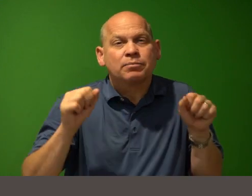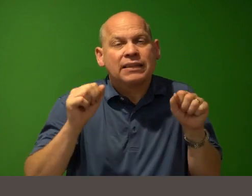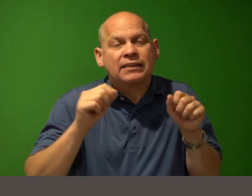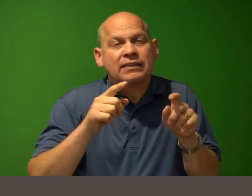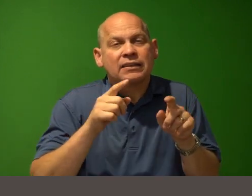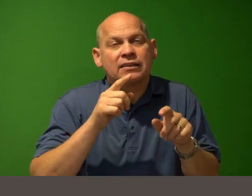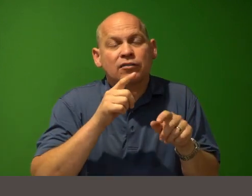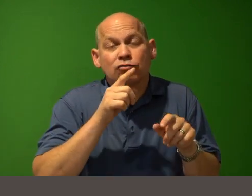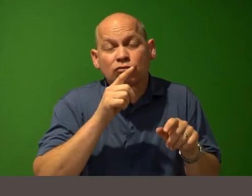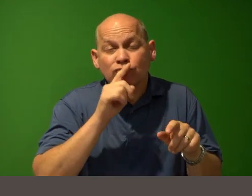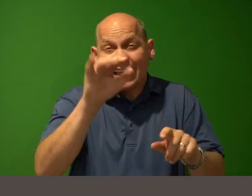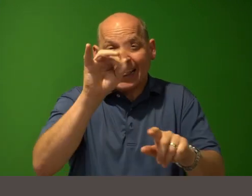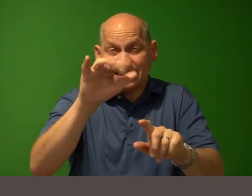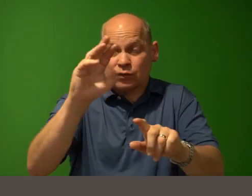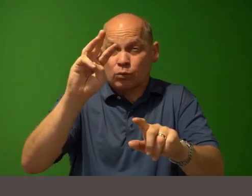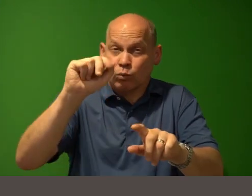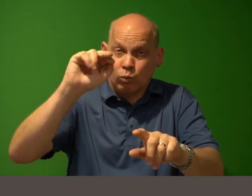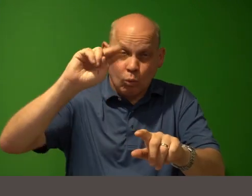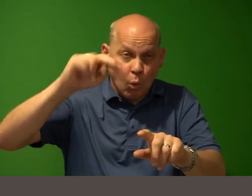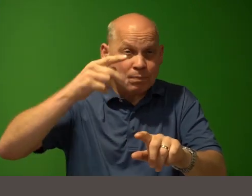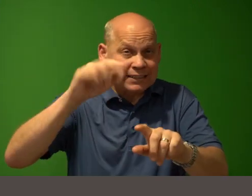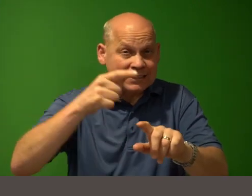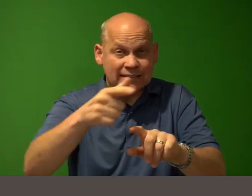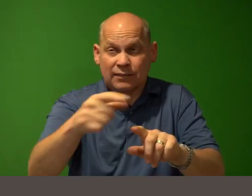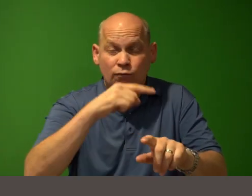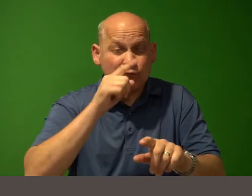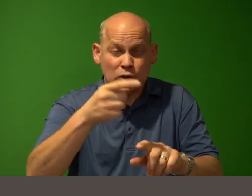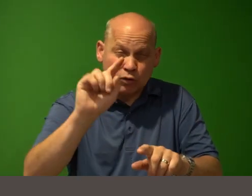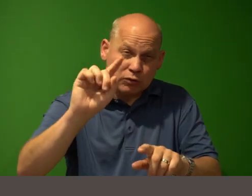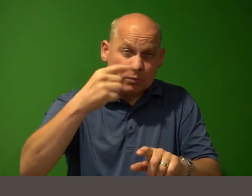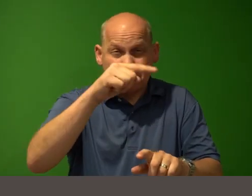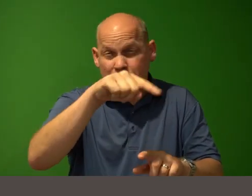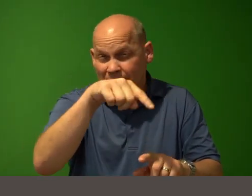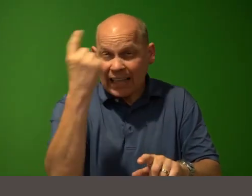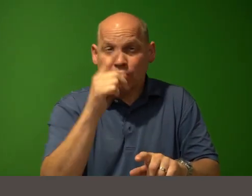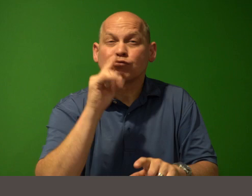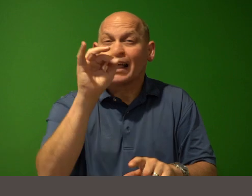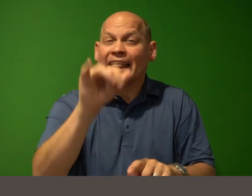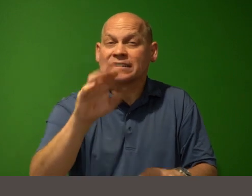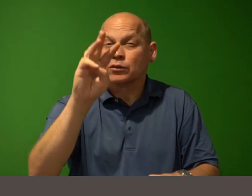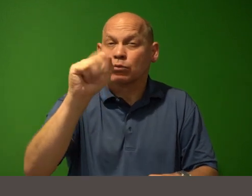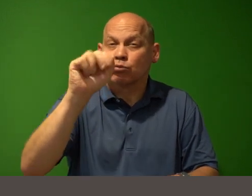and sonic screaming. He is the first Black reality warper and he was considered controversial